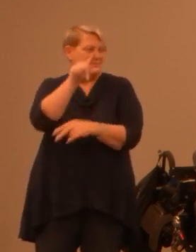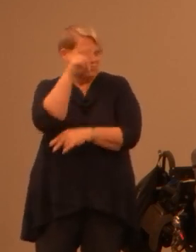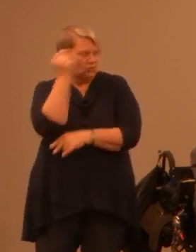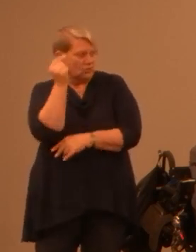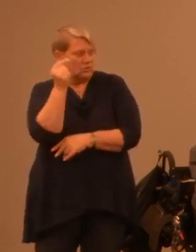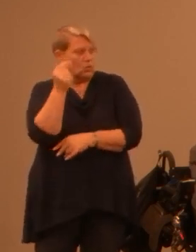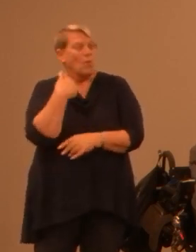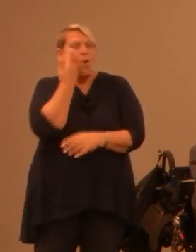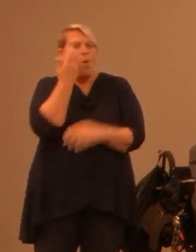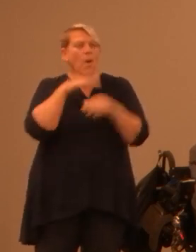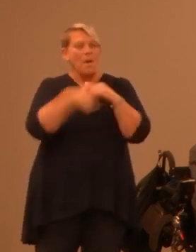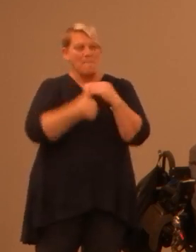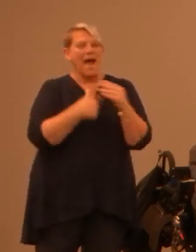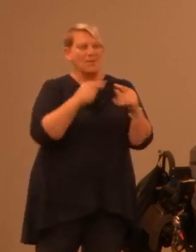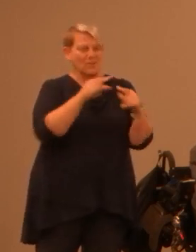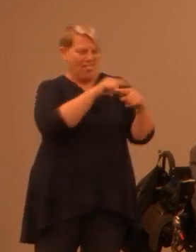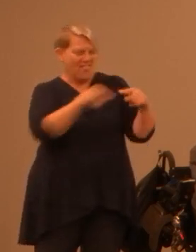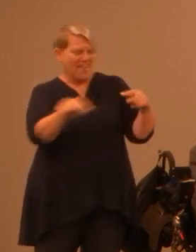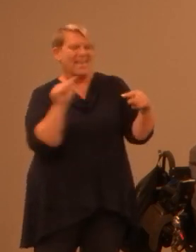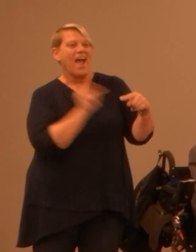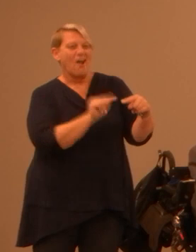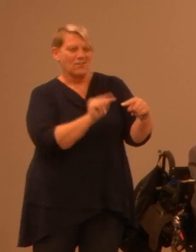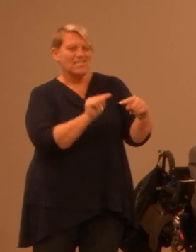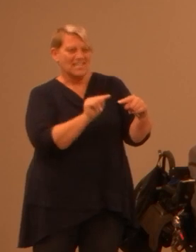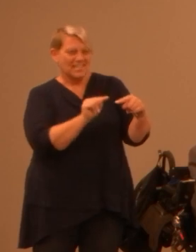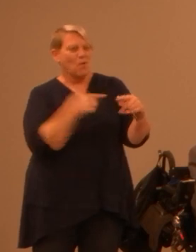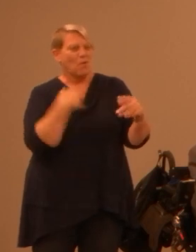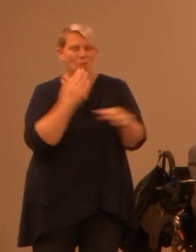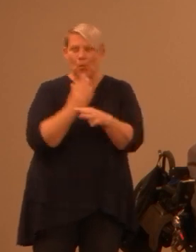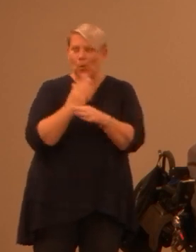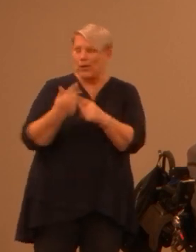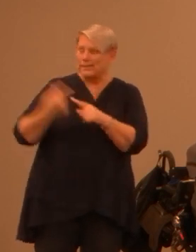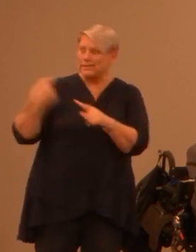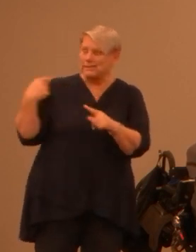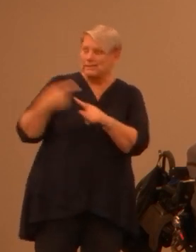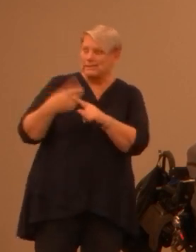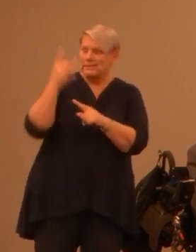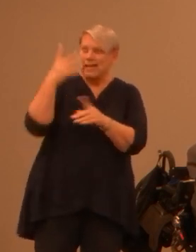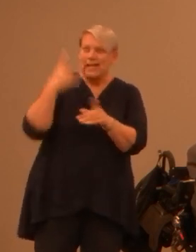the carrot, and we've been working very hard for about the last 10+ years to